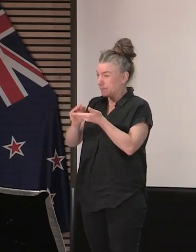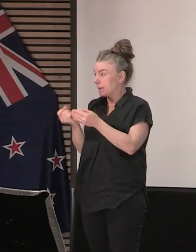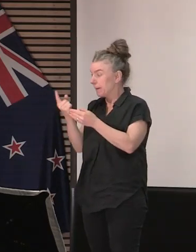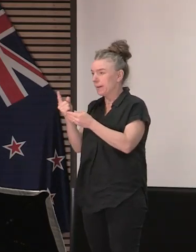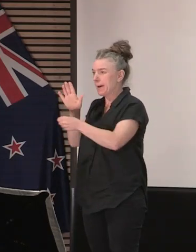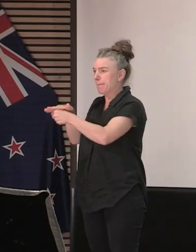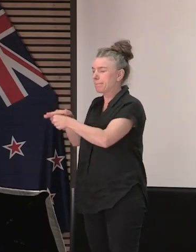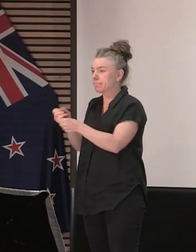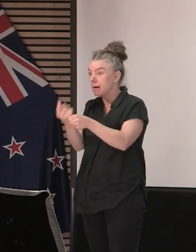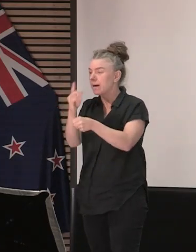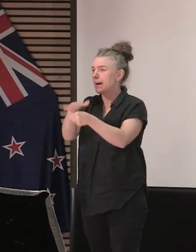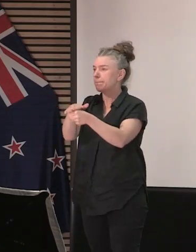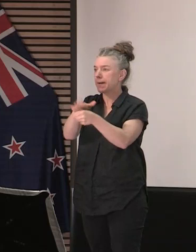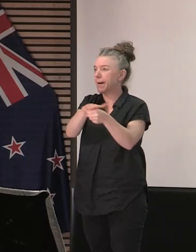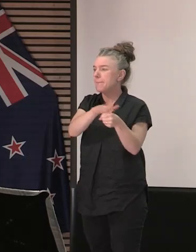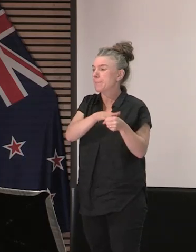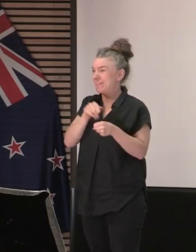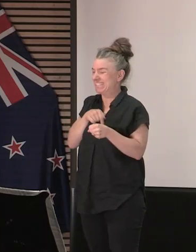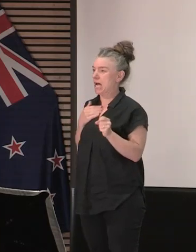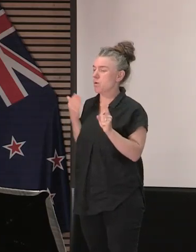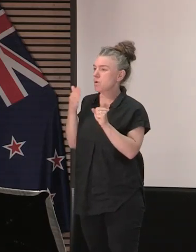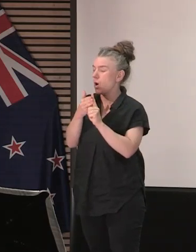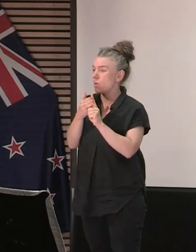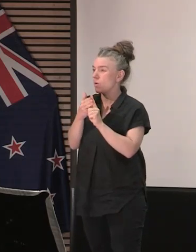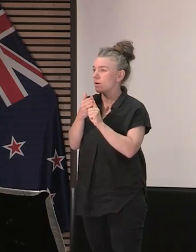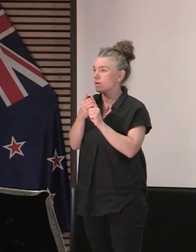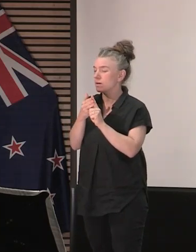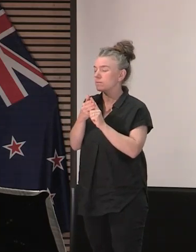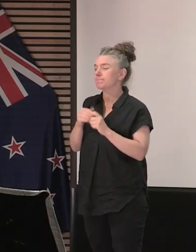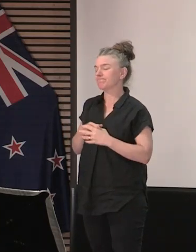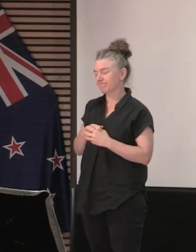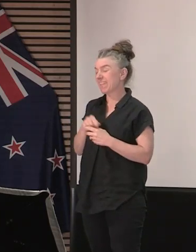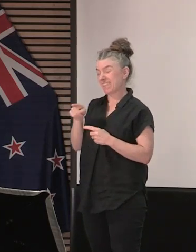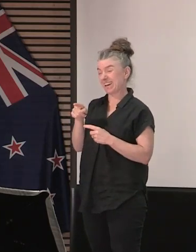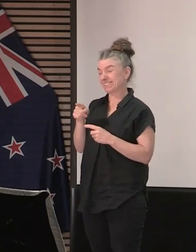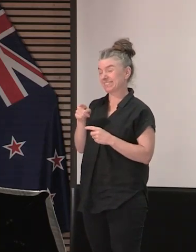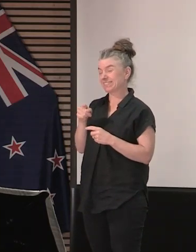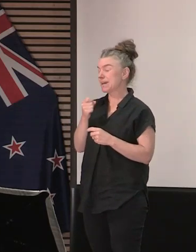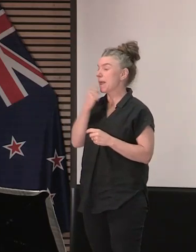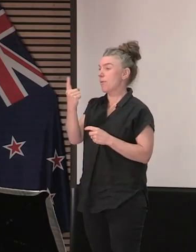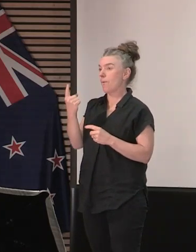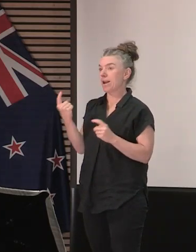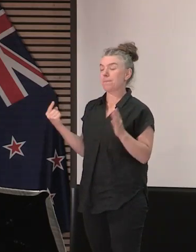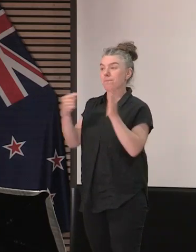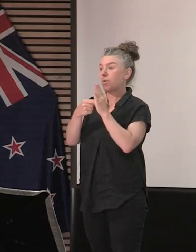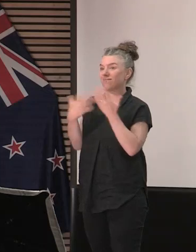that flareup. And that plan is the verybest thing that we can do forthe New Zealand economy.